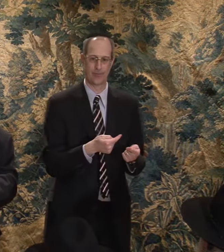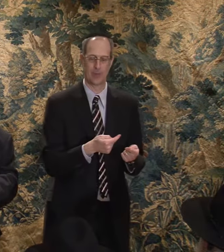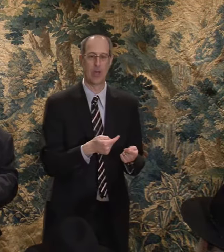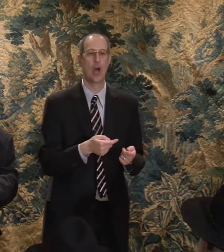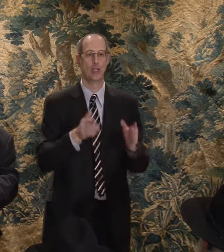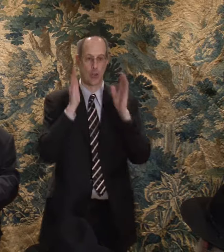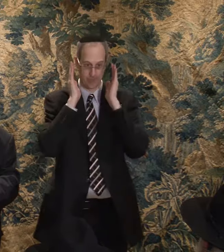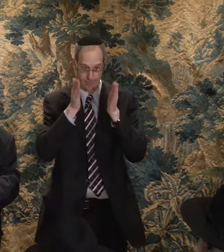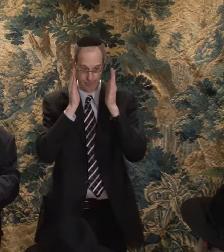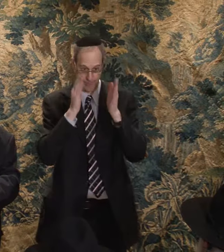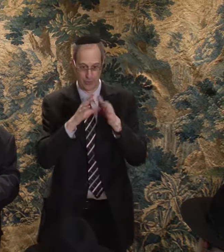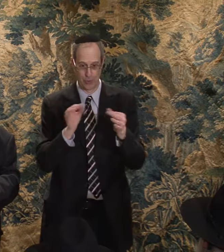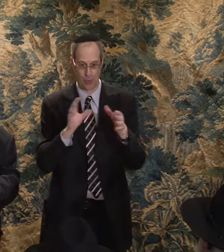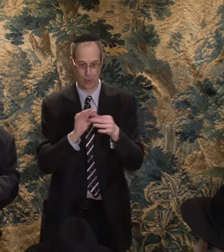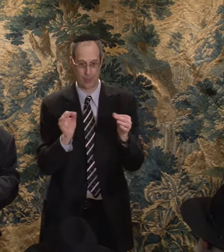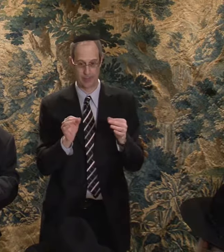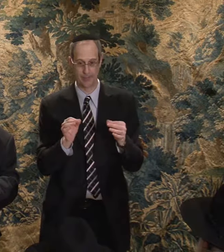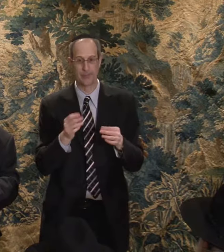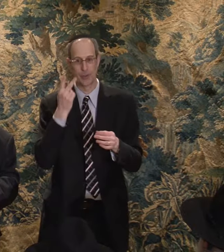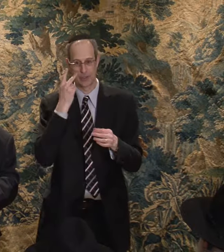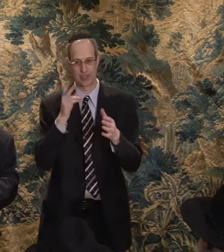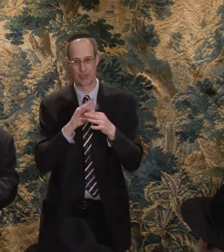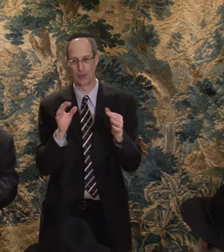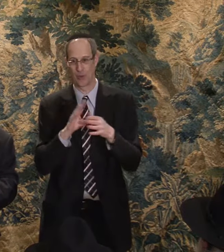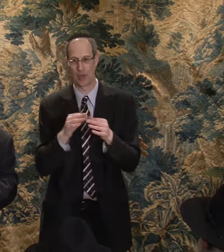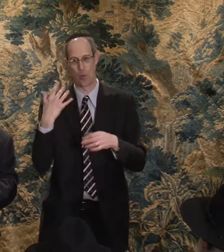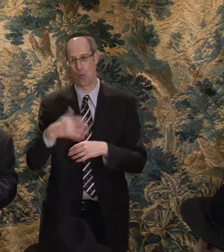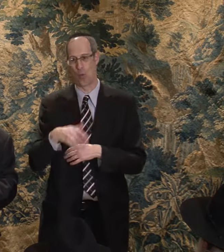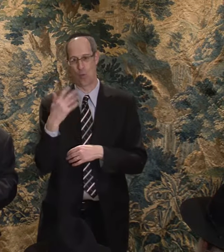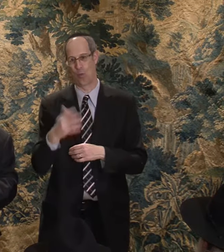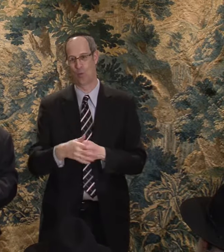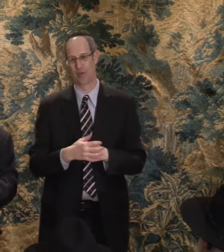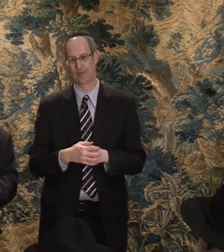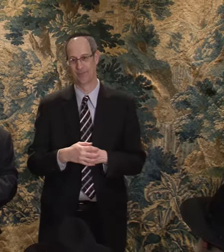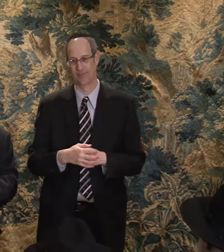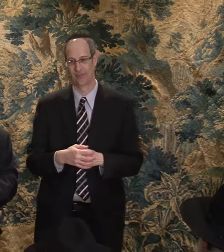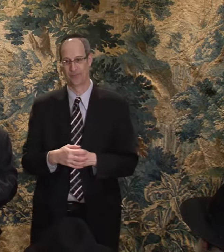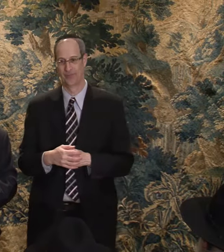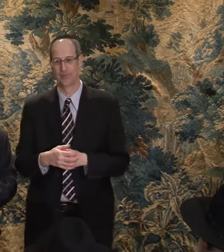to this story we'll see a story it's just amazing a few weeks ago two